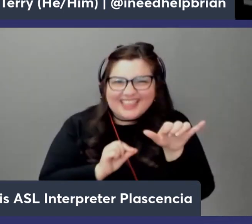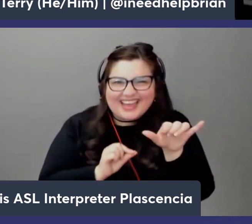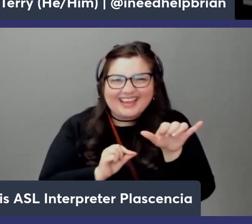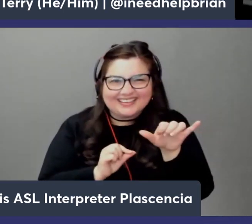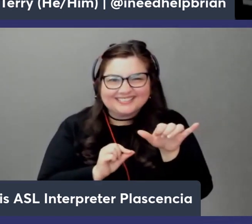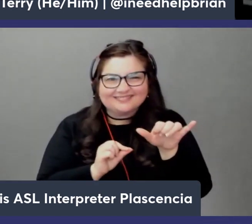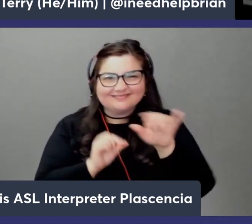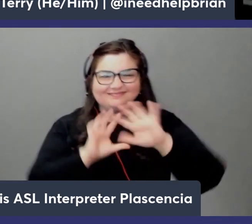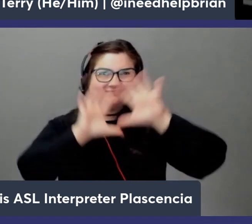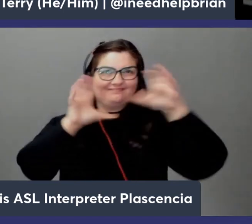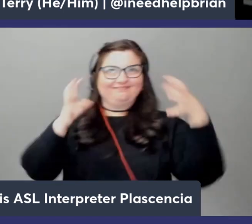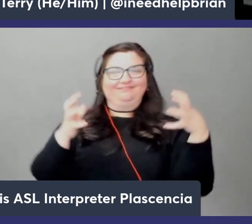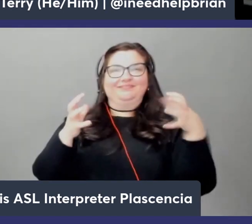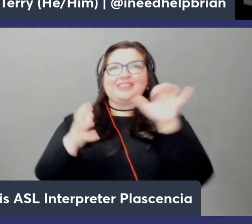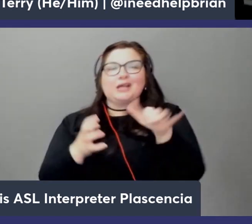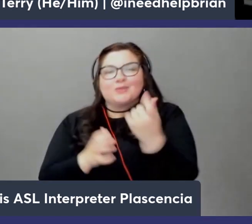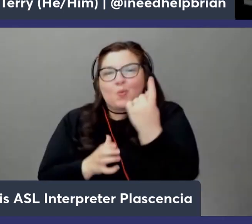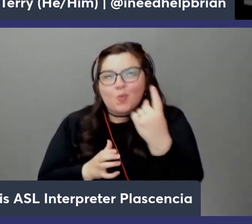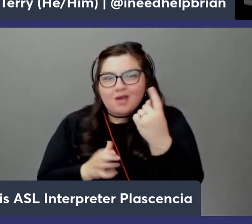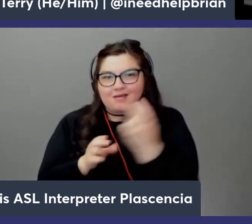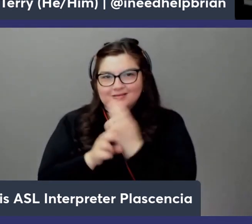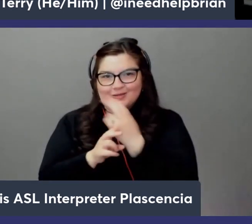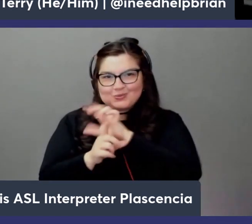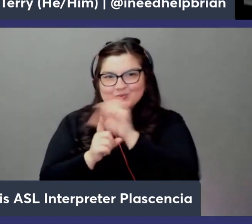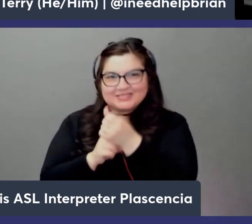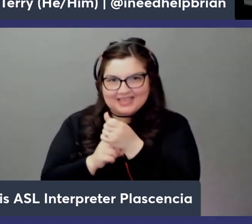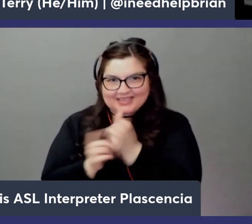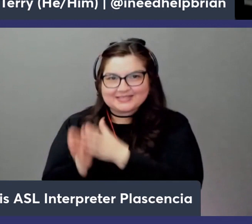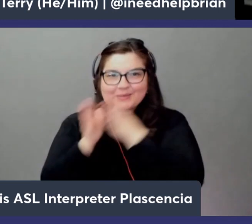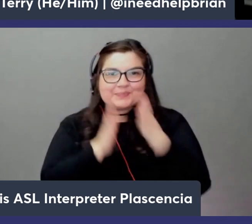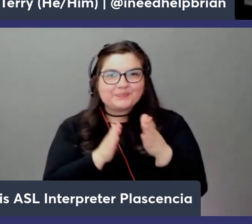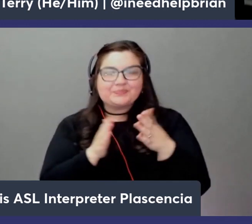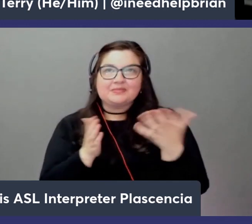That's definitely one use case. You can do something like that in a relational database